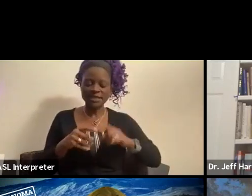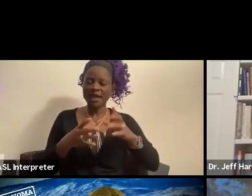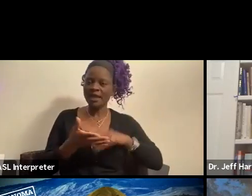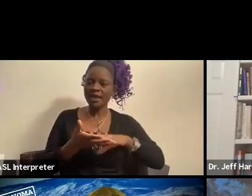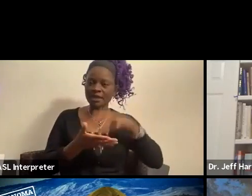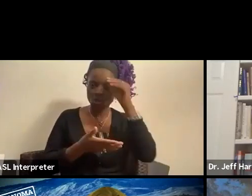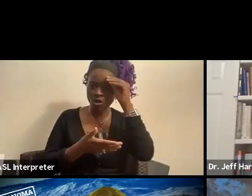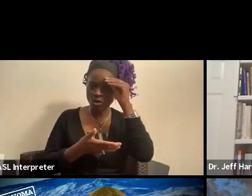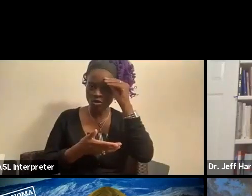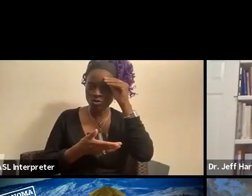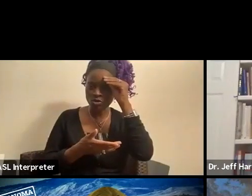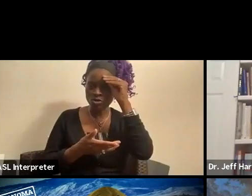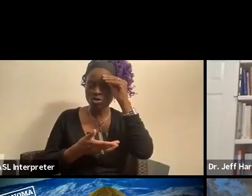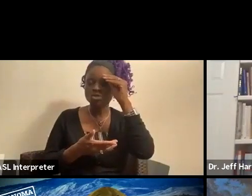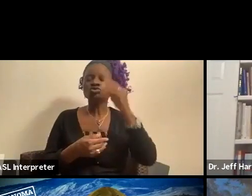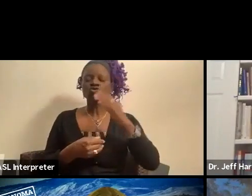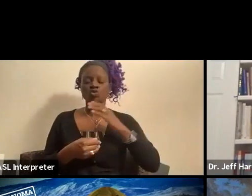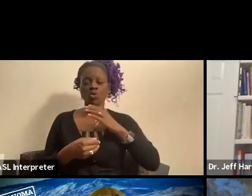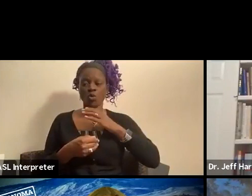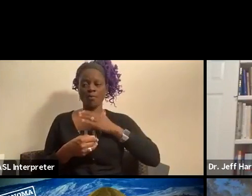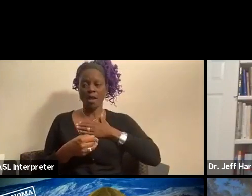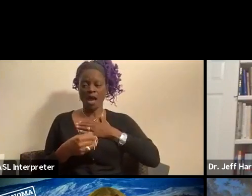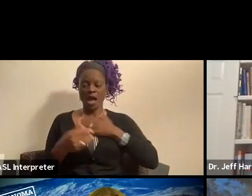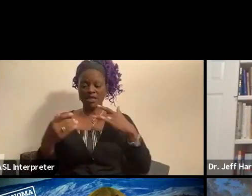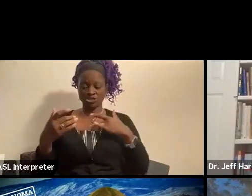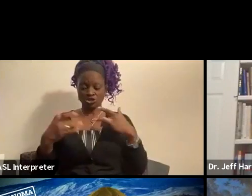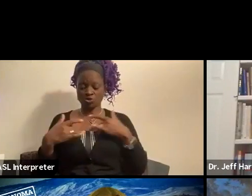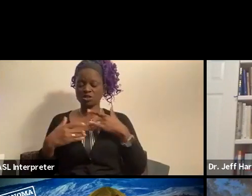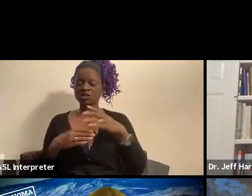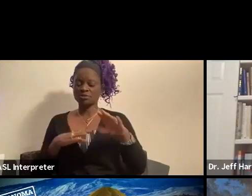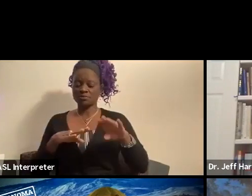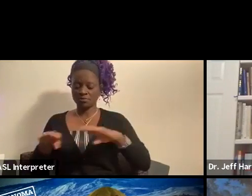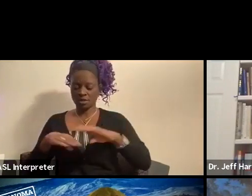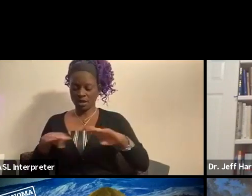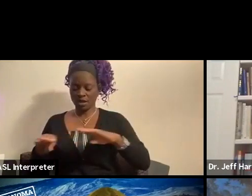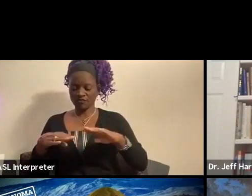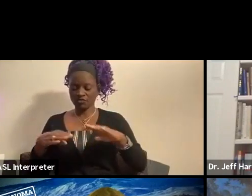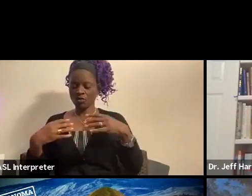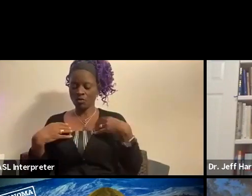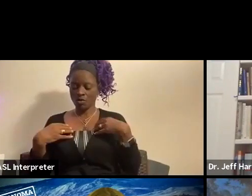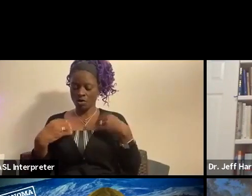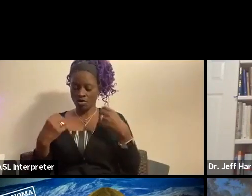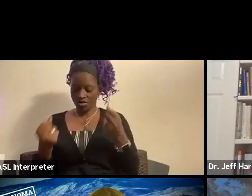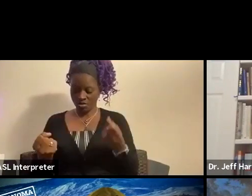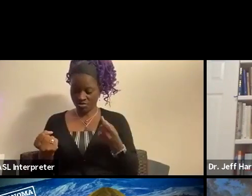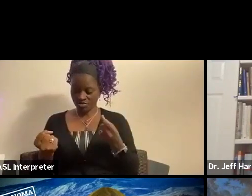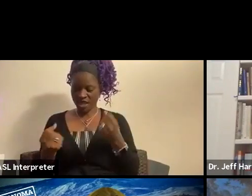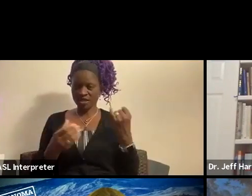right now is behavioral health intervention plans for school. It's not required in any of the state requirements.